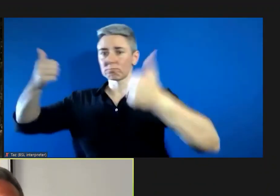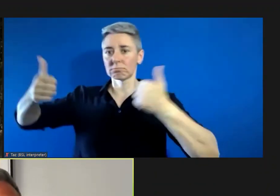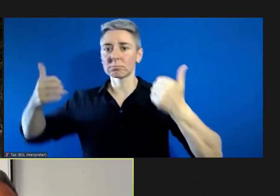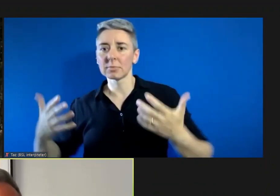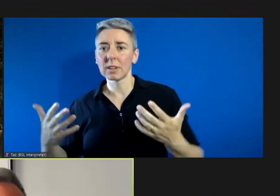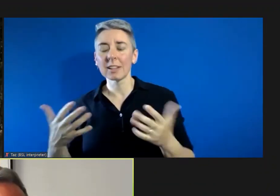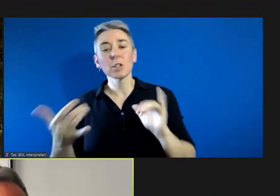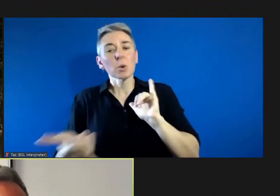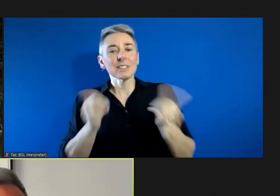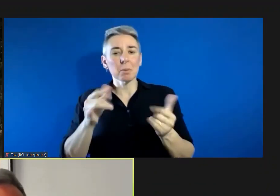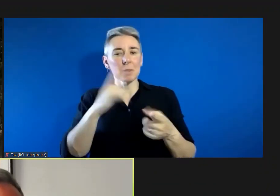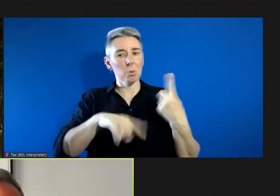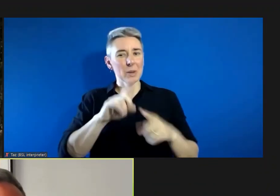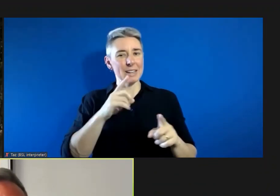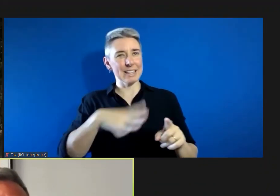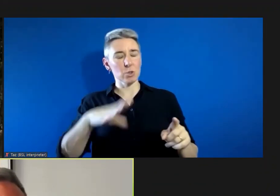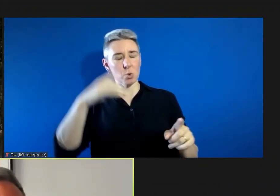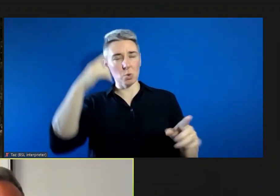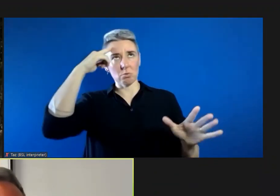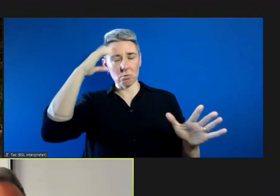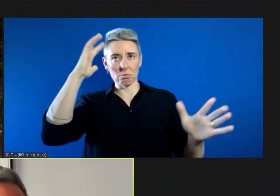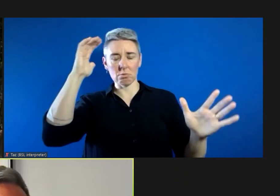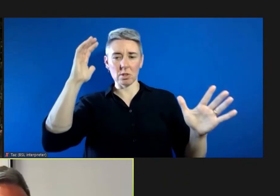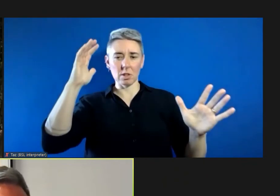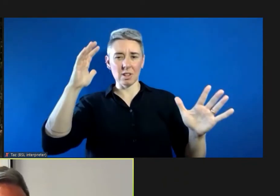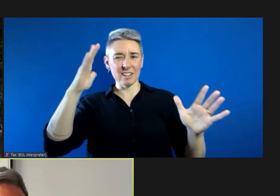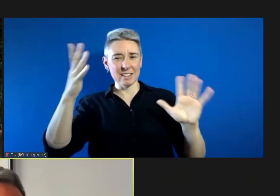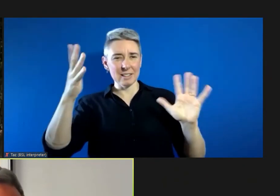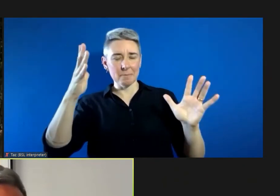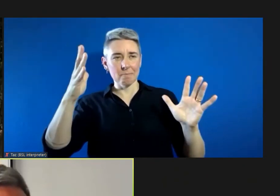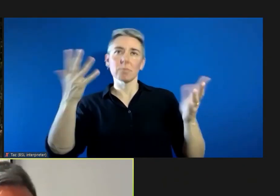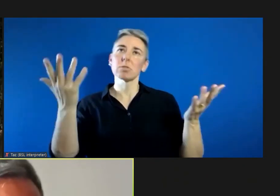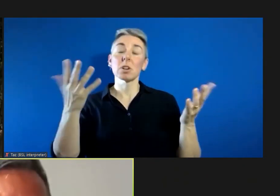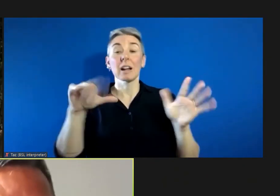and it's a bit of a it's difficult isn't it, because what comes first the chicken or the egg?